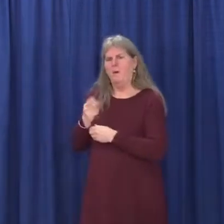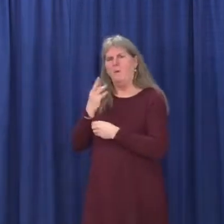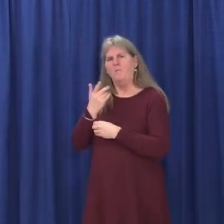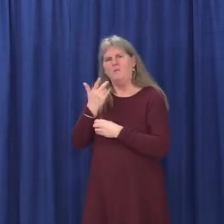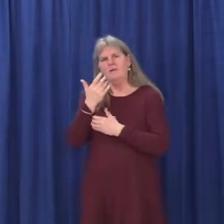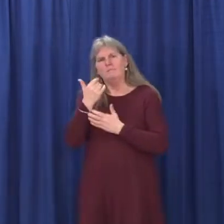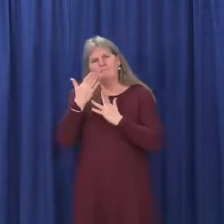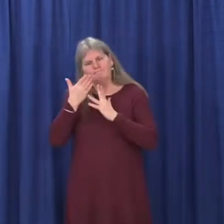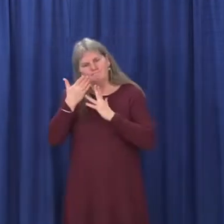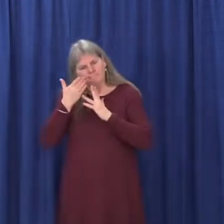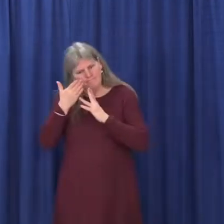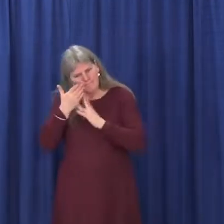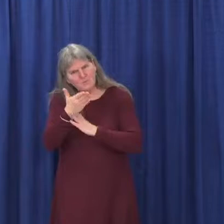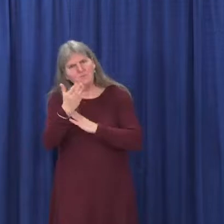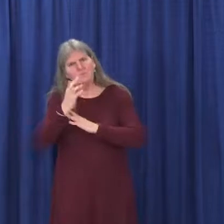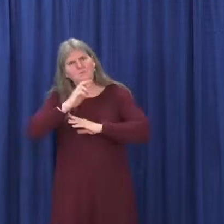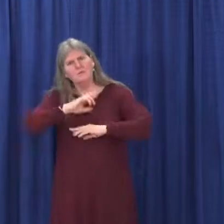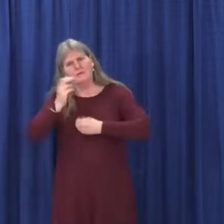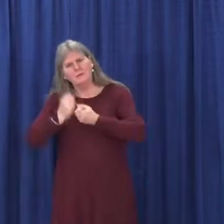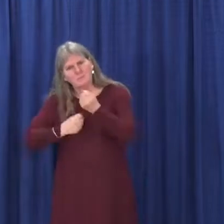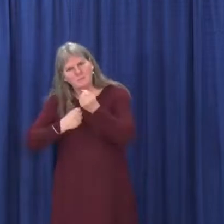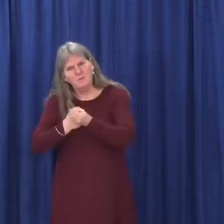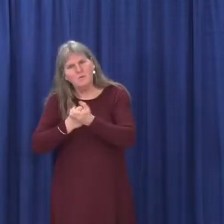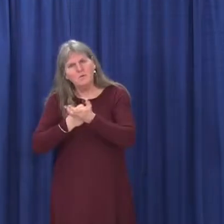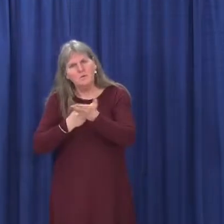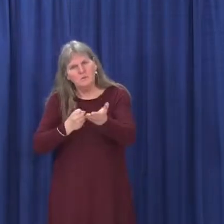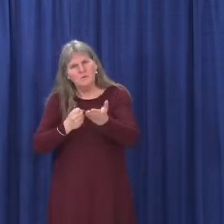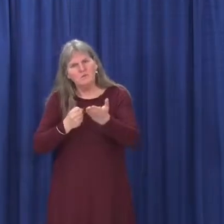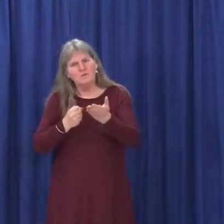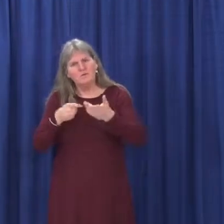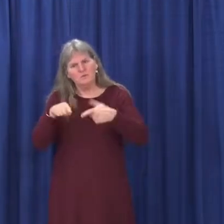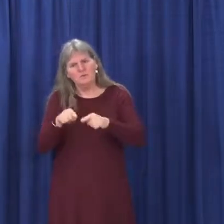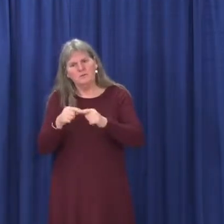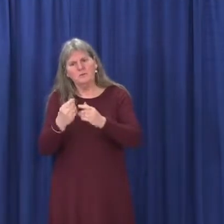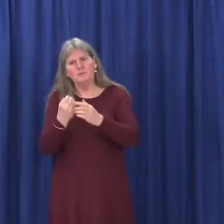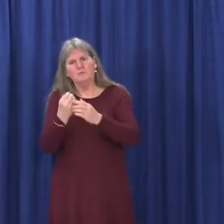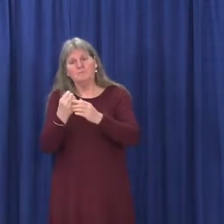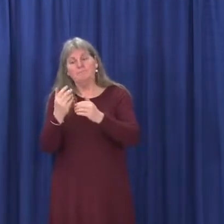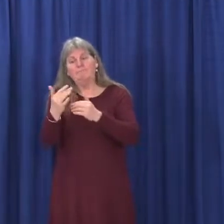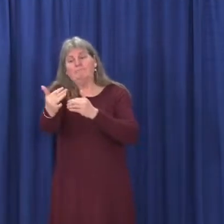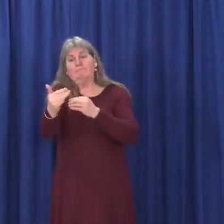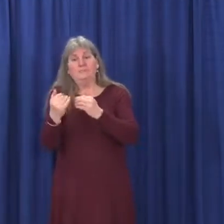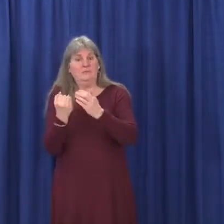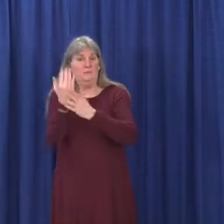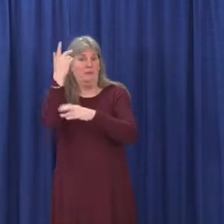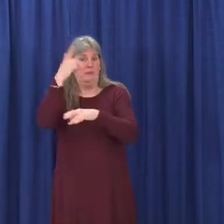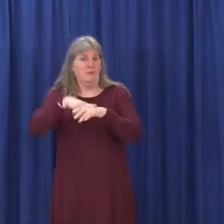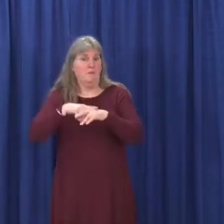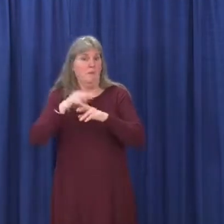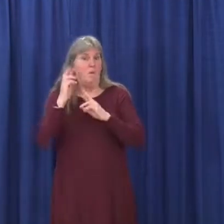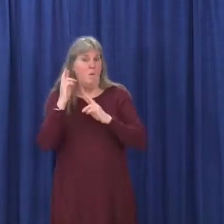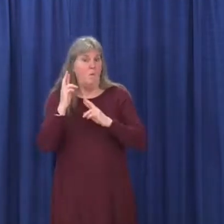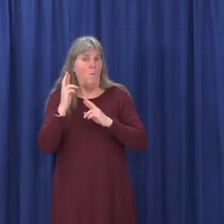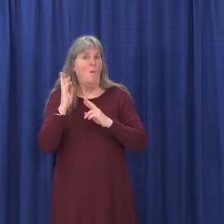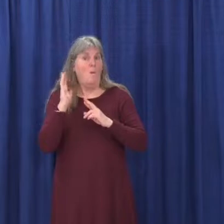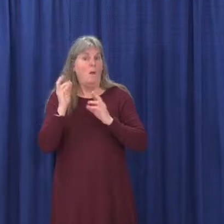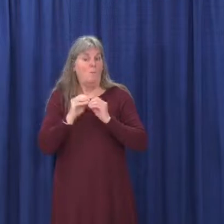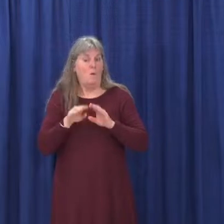gives them a bit of a tailwind as we go into the spring. You know, we're hoping that things will continue to trend the way they are, that we'll continue to be